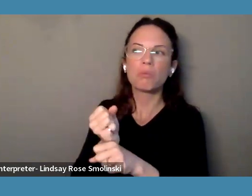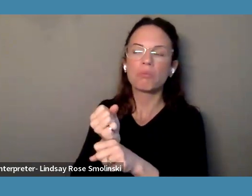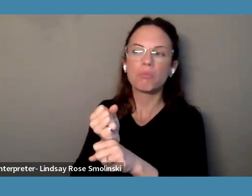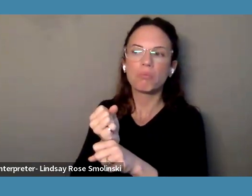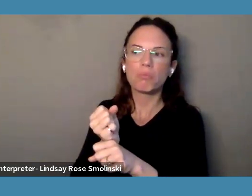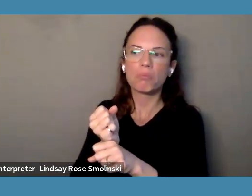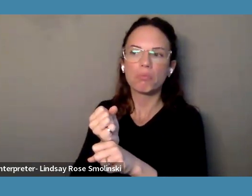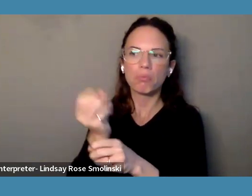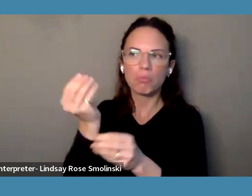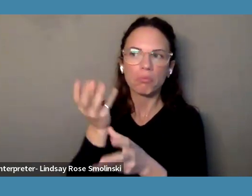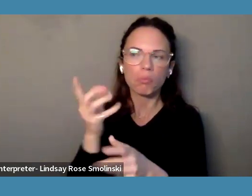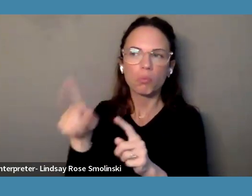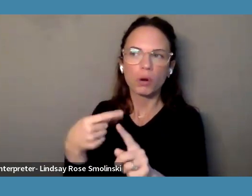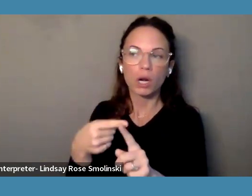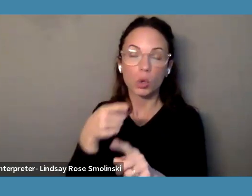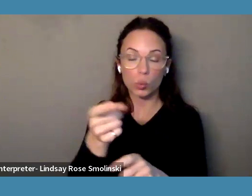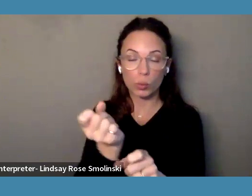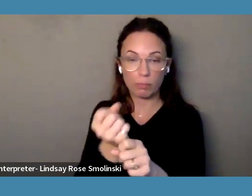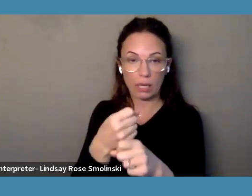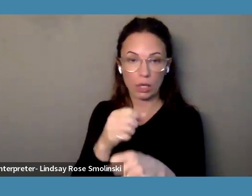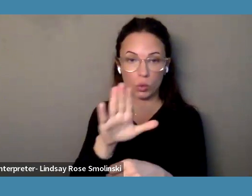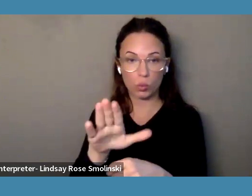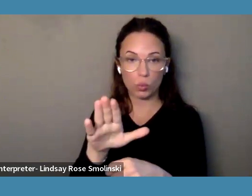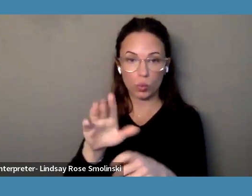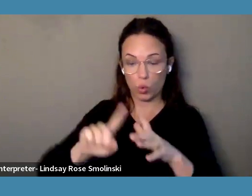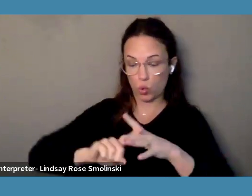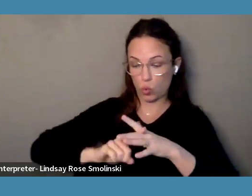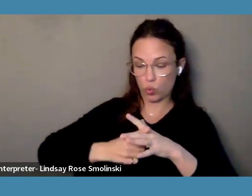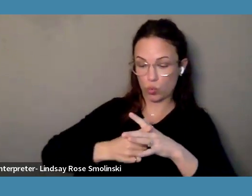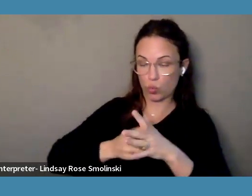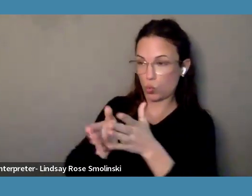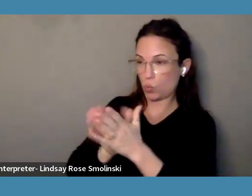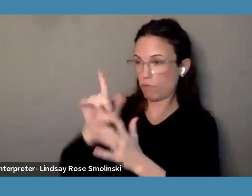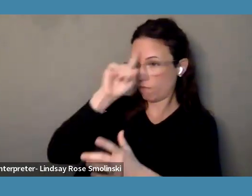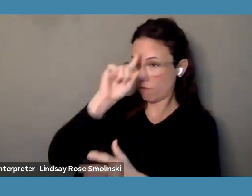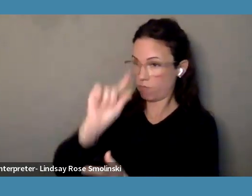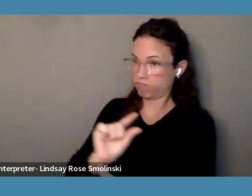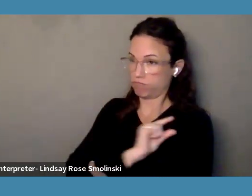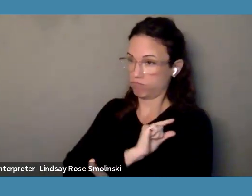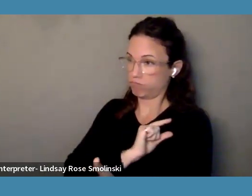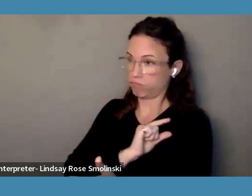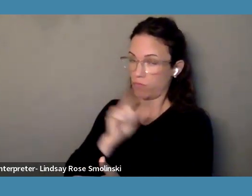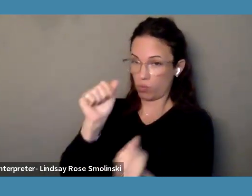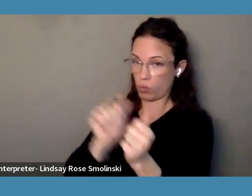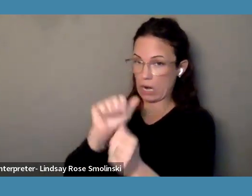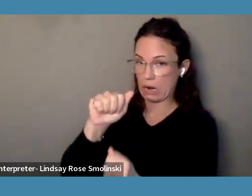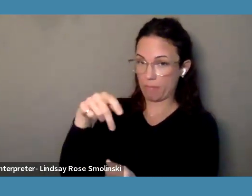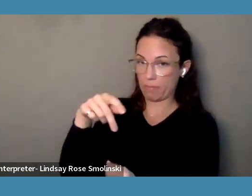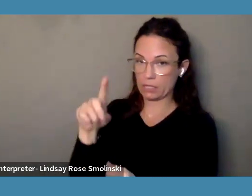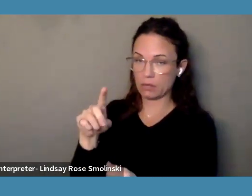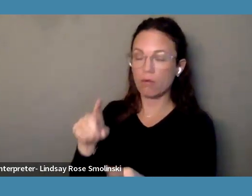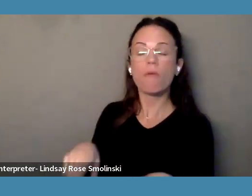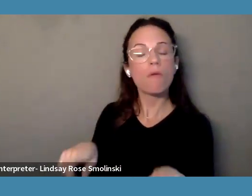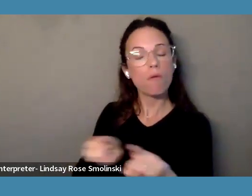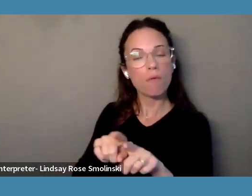when you are making your original request for eligibility with APD and also when you